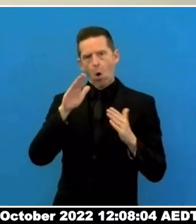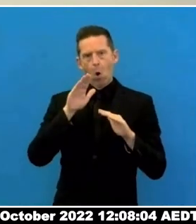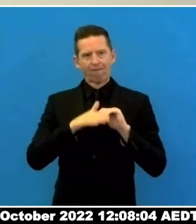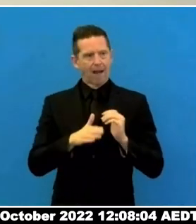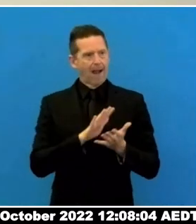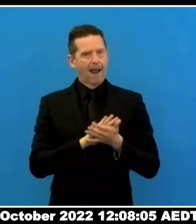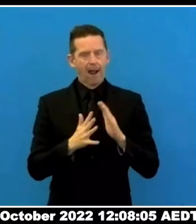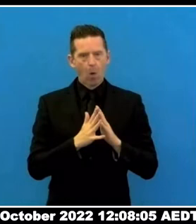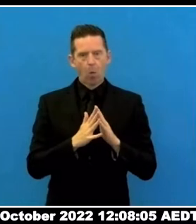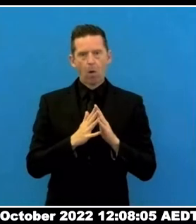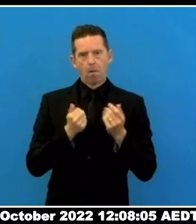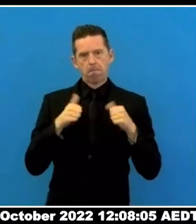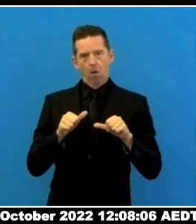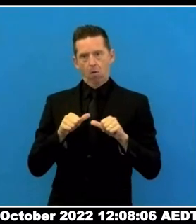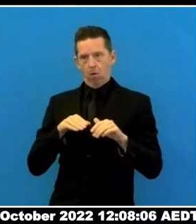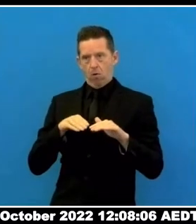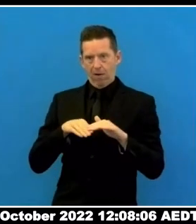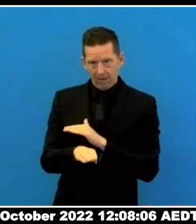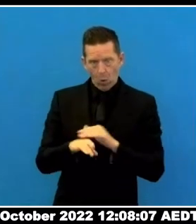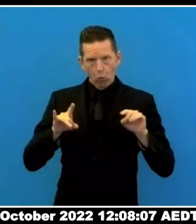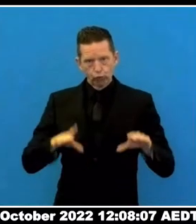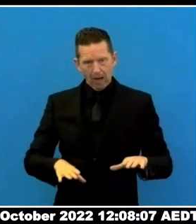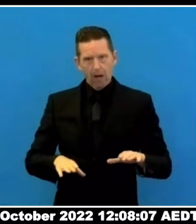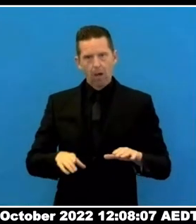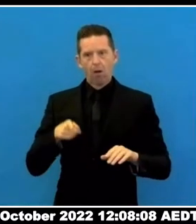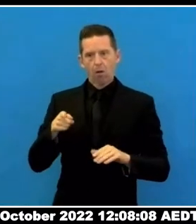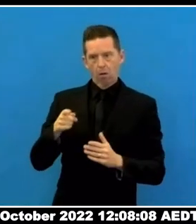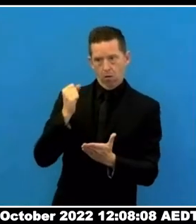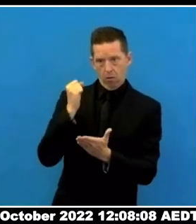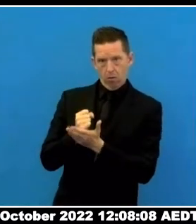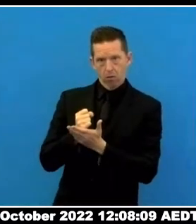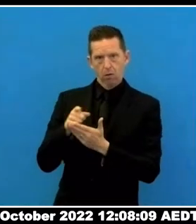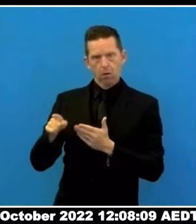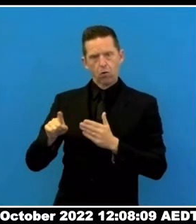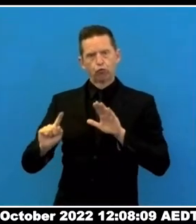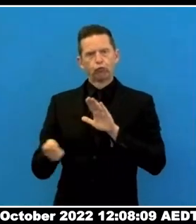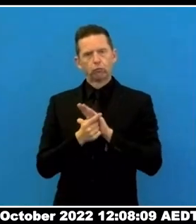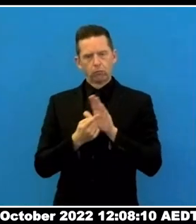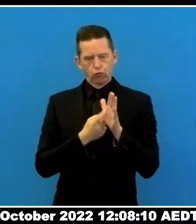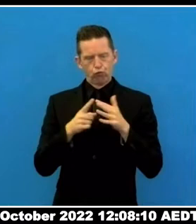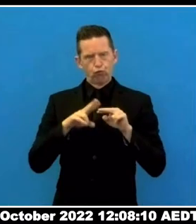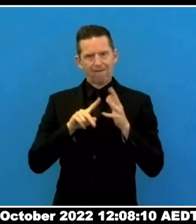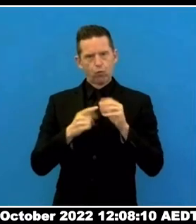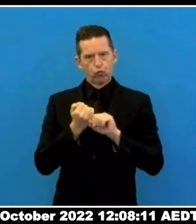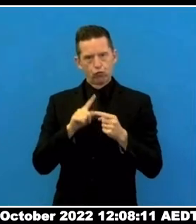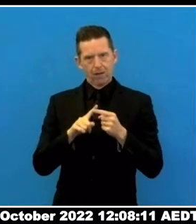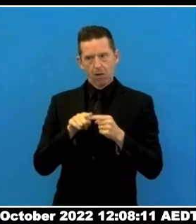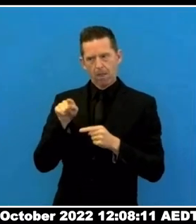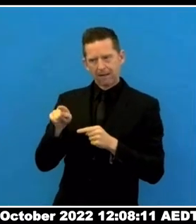to be recognised as a refugee and settling in Australia, when you are talking about the humanitarian program,